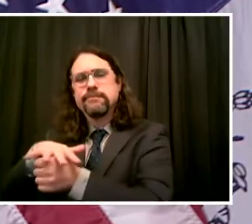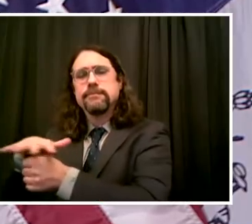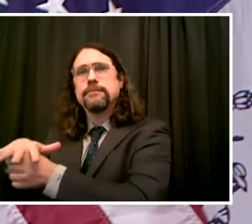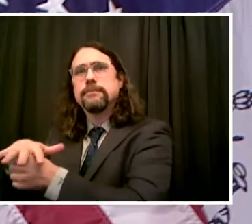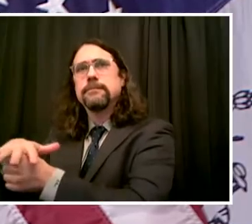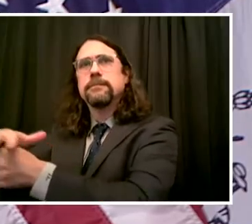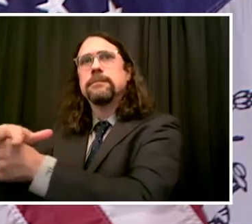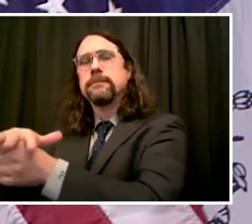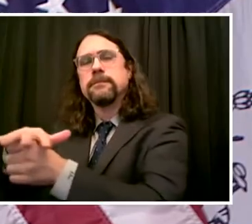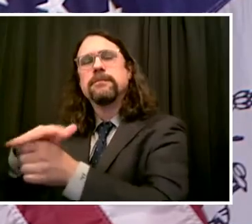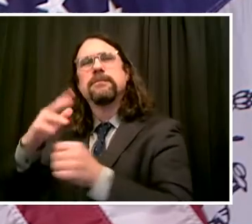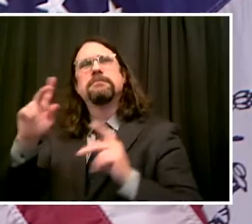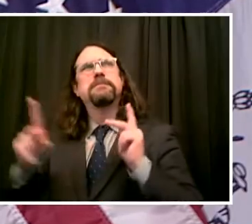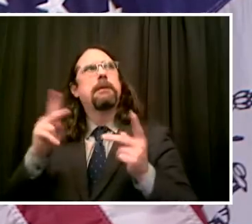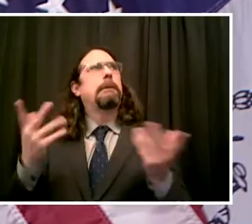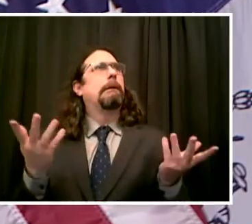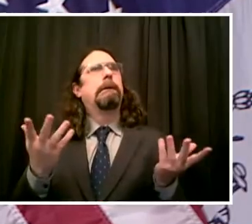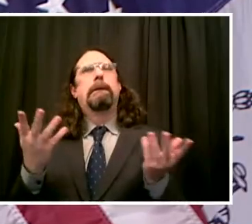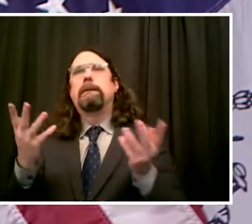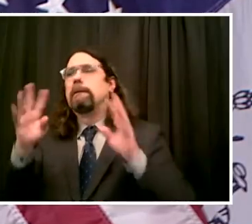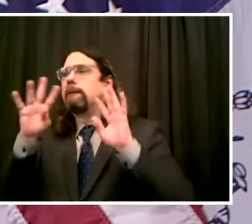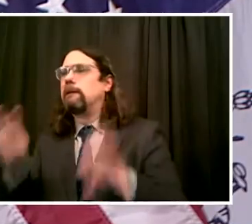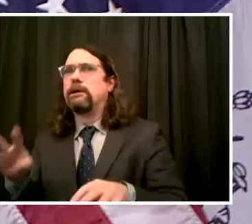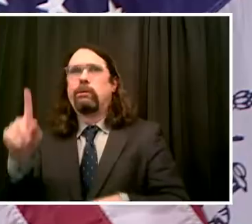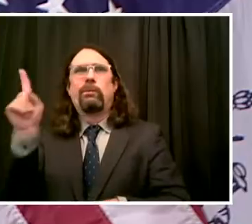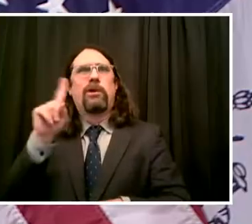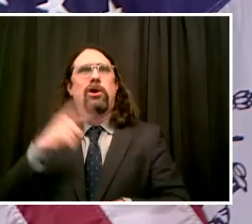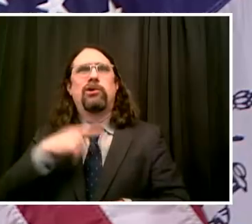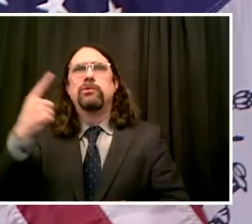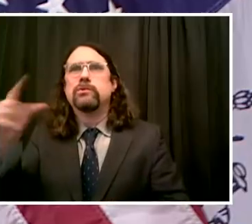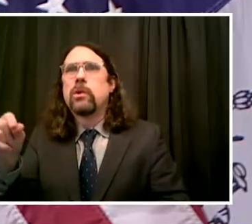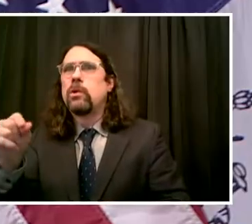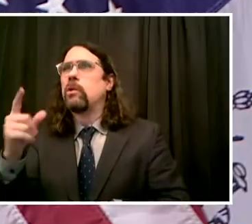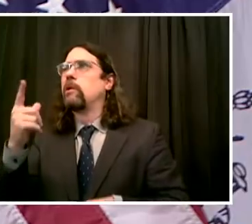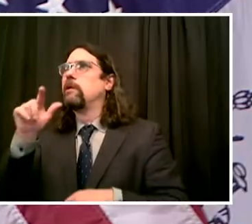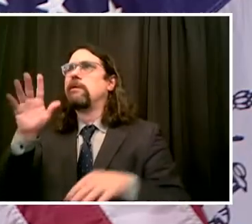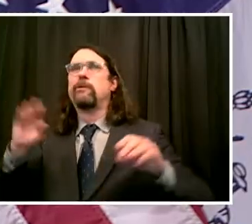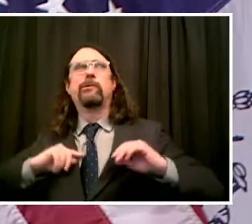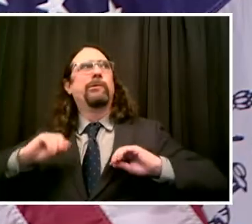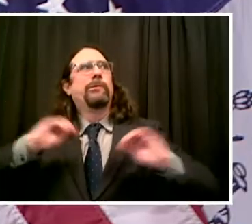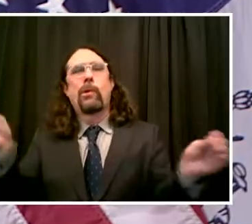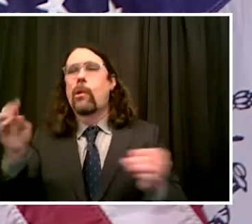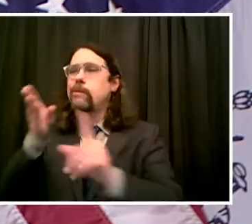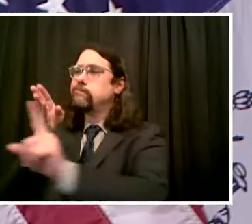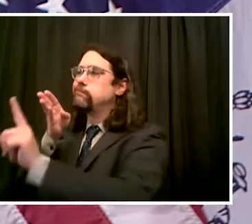HEL OF RESOURCES AREN'T SURE WHERE ELSE TO TURN, DON'T HAVE A LONGE-TRM